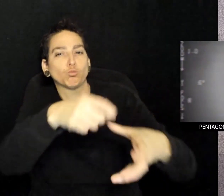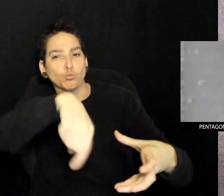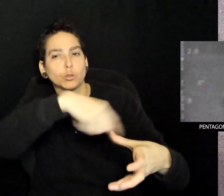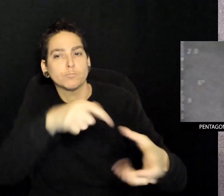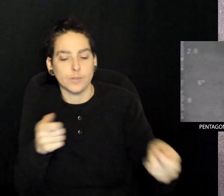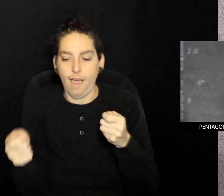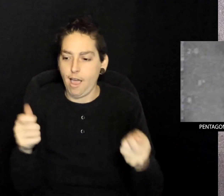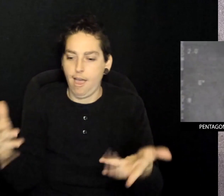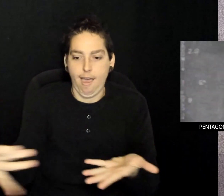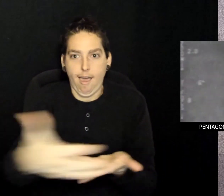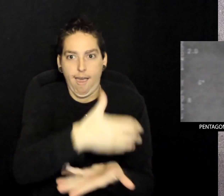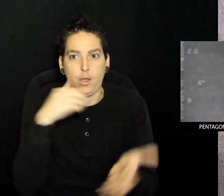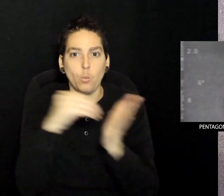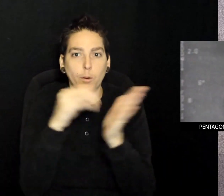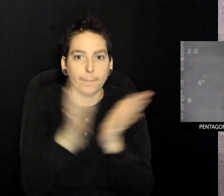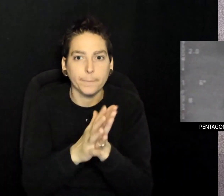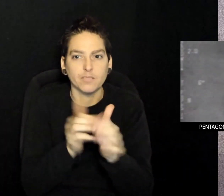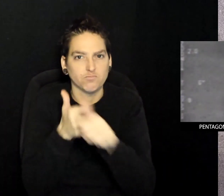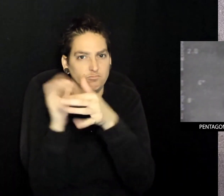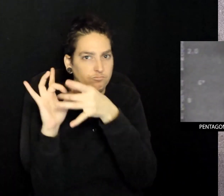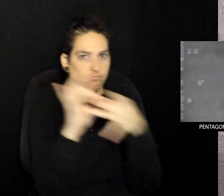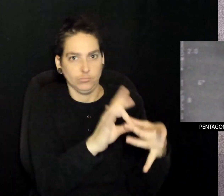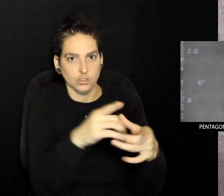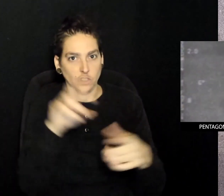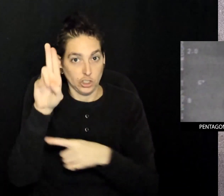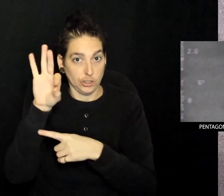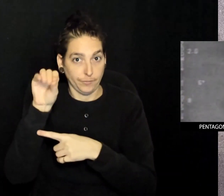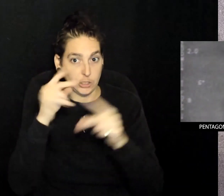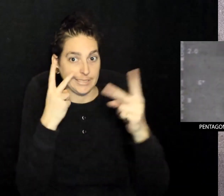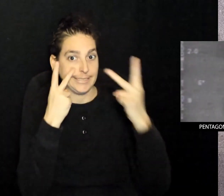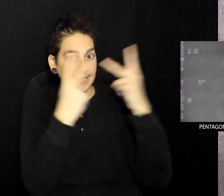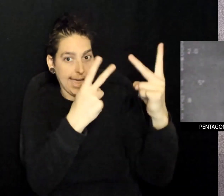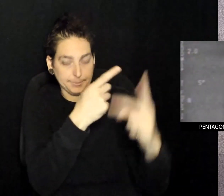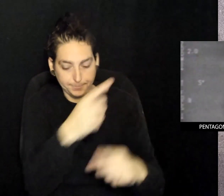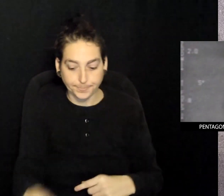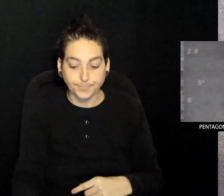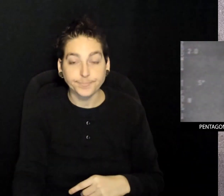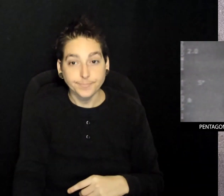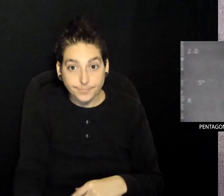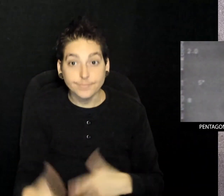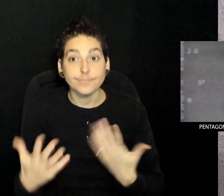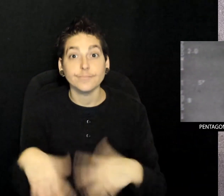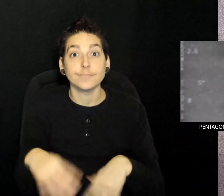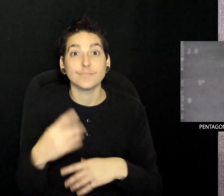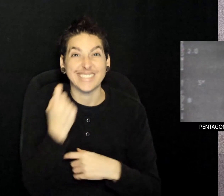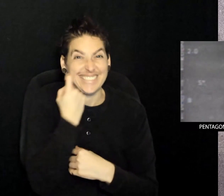gives information on unidentified flying objects that people have reported seeing over the years